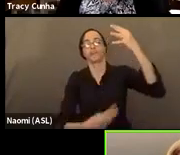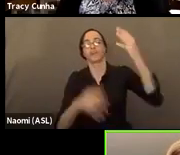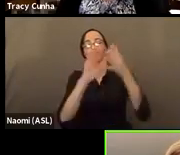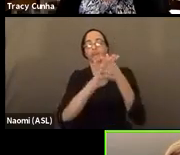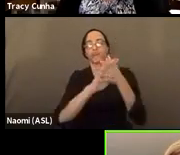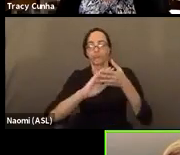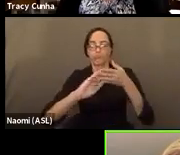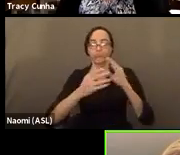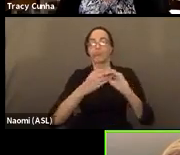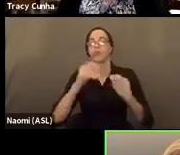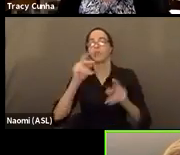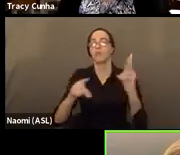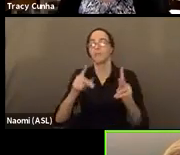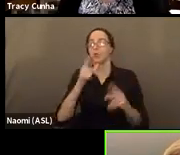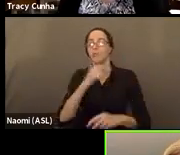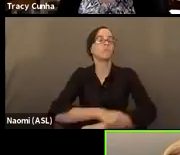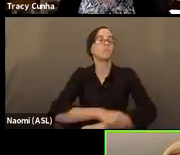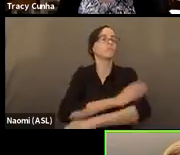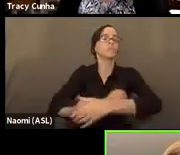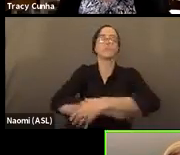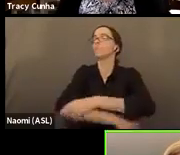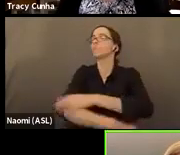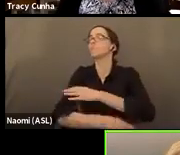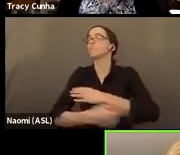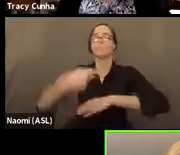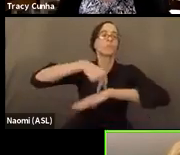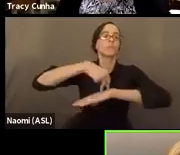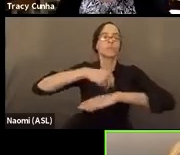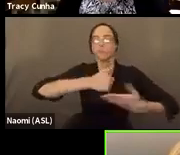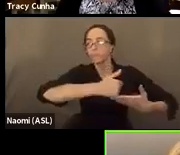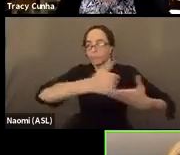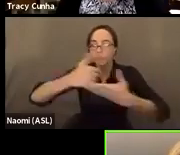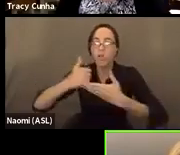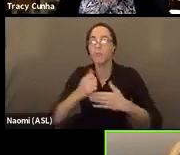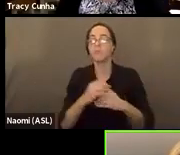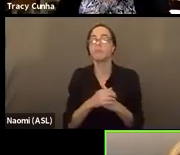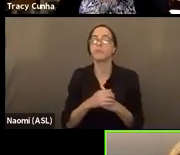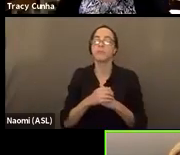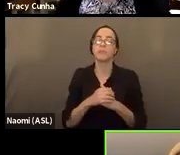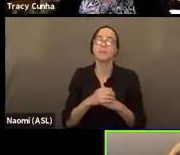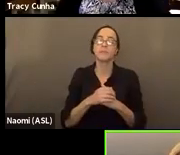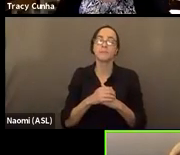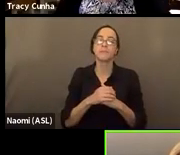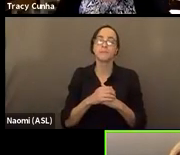to the occasion um and so we want to try and give you that balance right we want to say yes